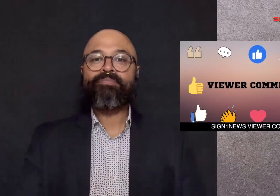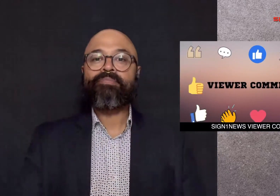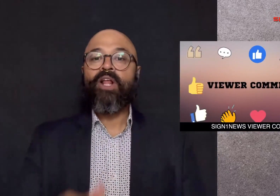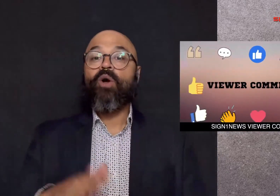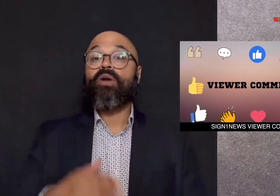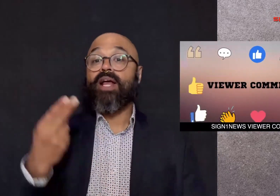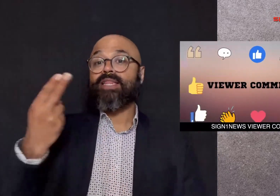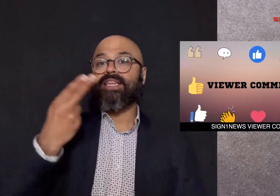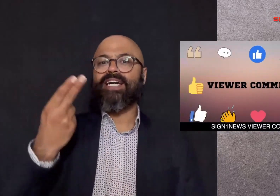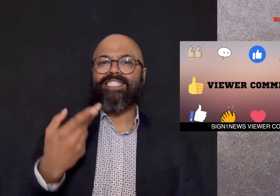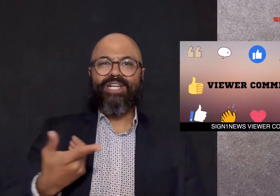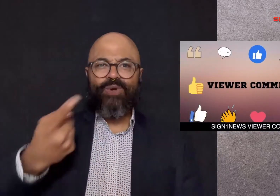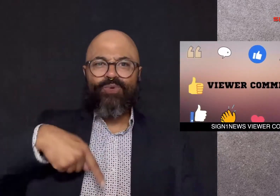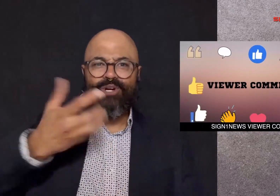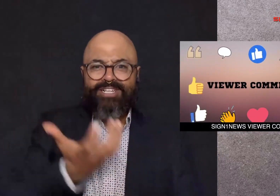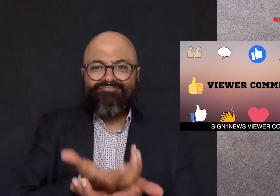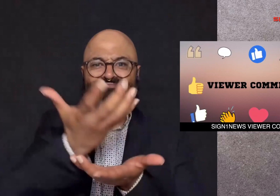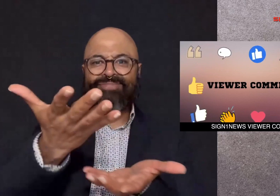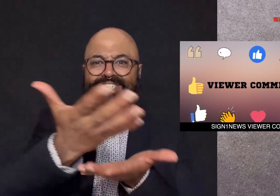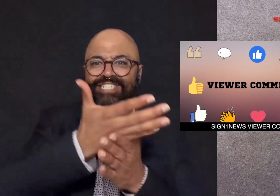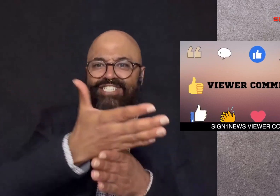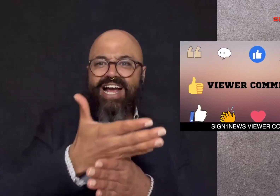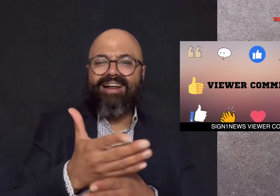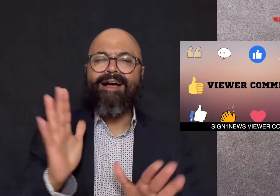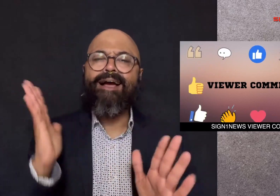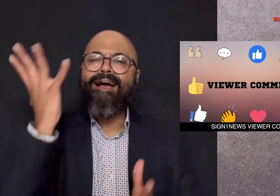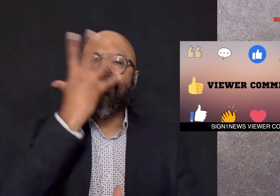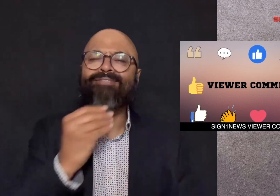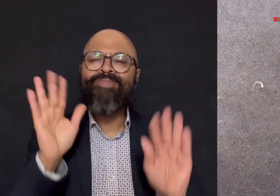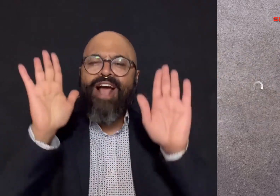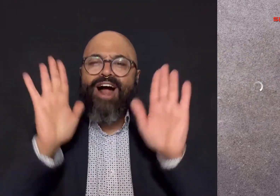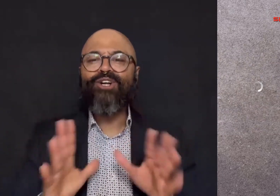on Thursday we share the adorable story of two dogs